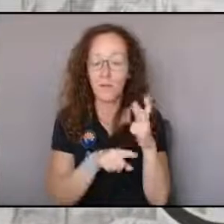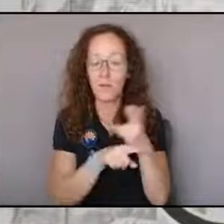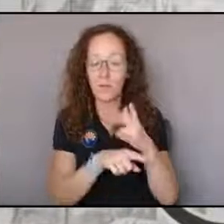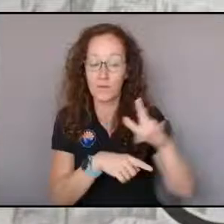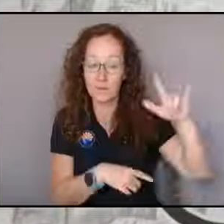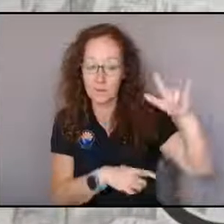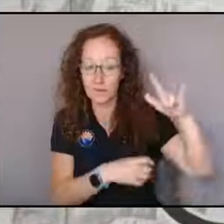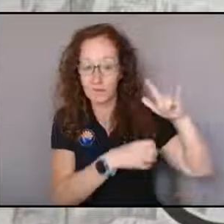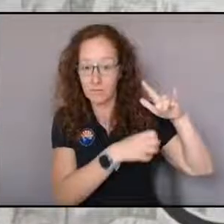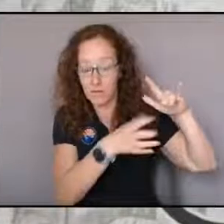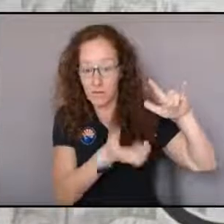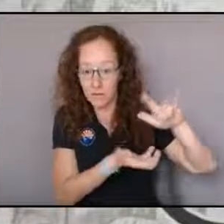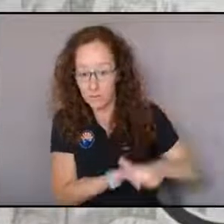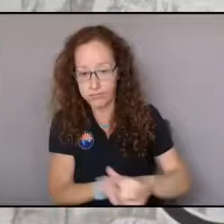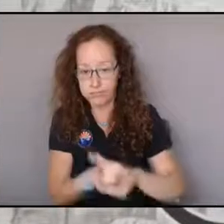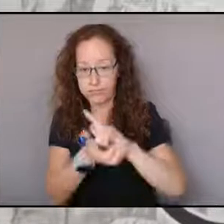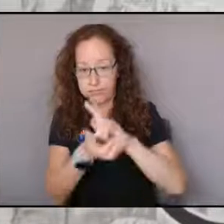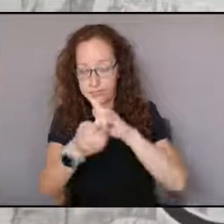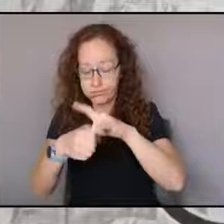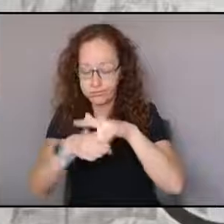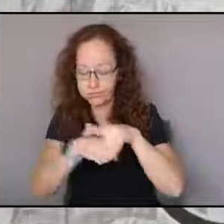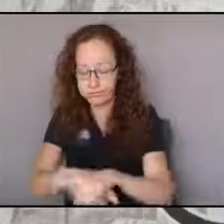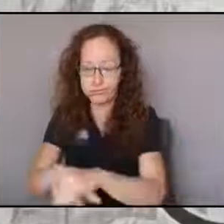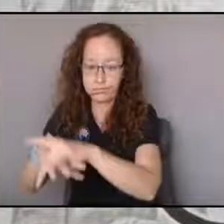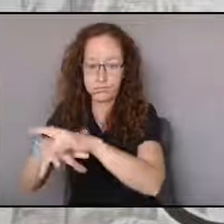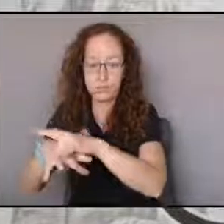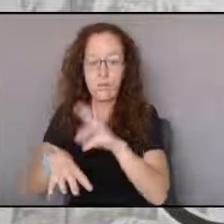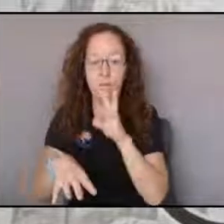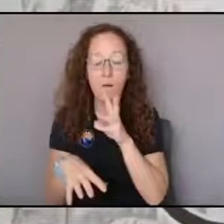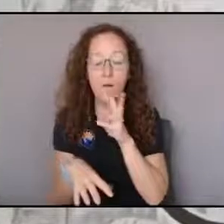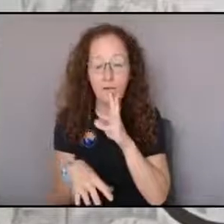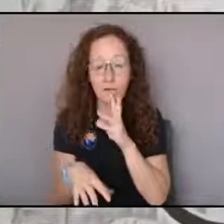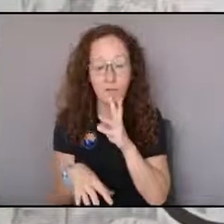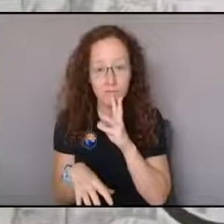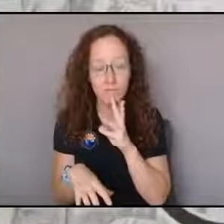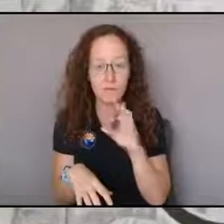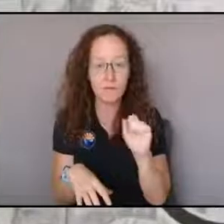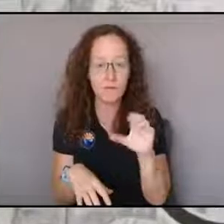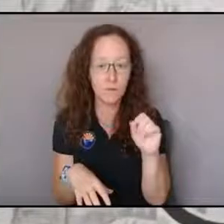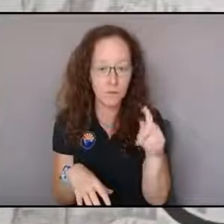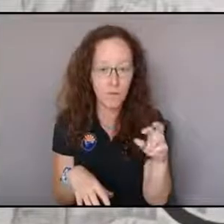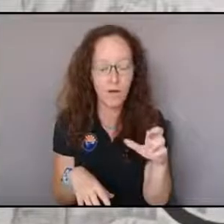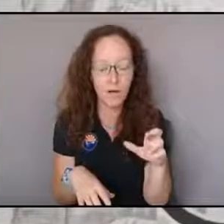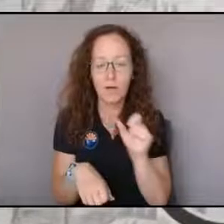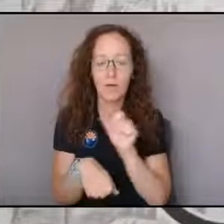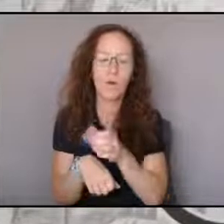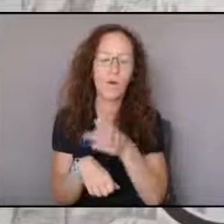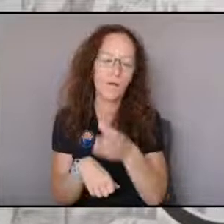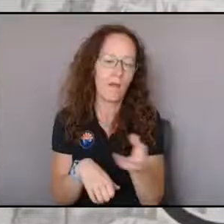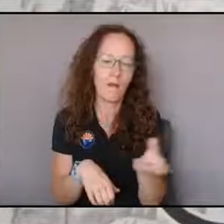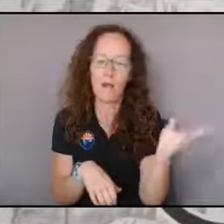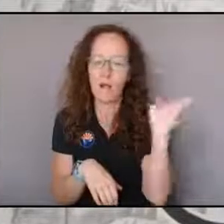WE USED WATER DROPPER SCOOPERS. FIXED WING WATER DROPPERS. THEY WORKED THIS UP HERE ALL DAY TODAY AND KNOCKED IT